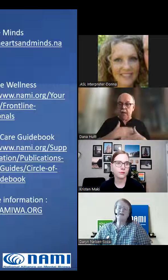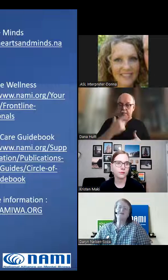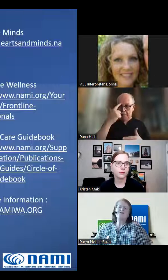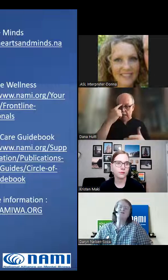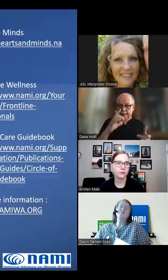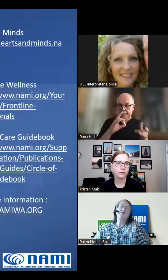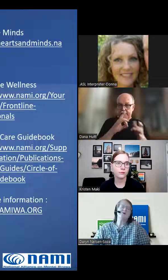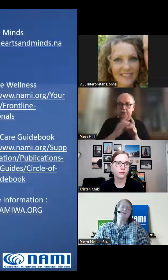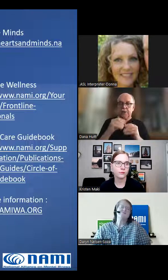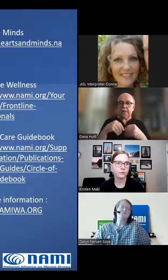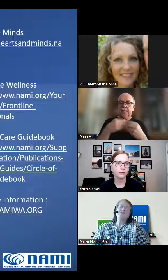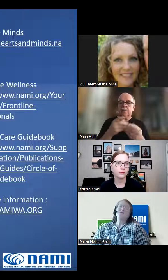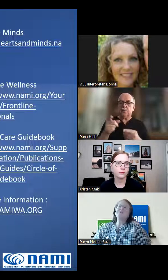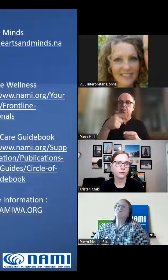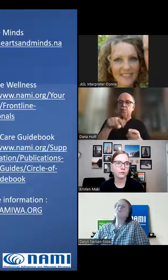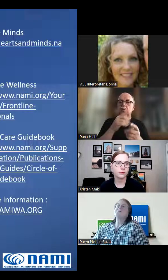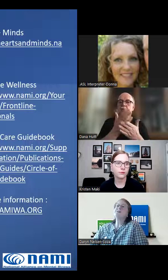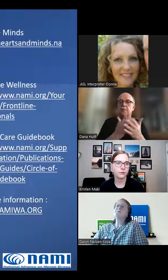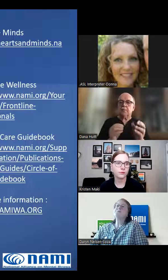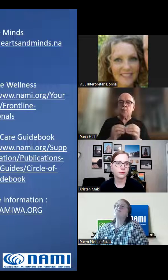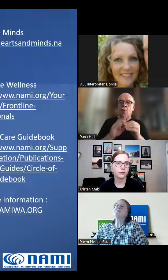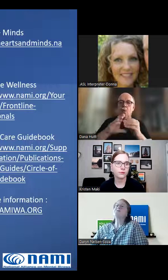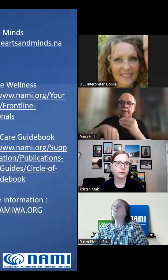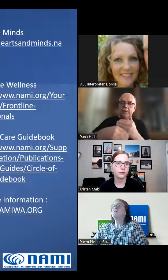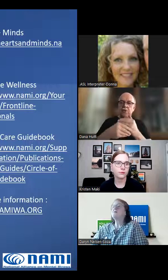support caregiving in Washington state and family caregivers. Because if someone has